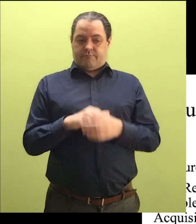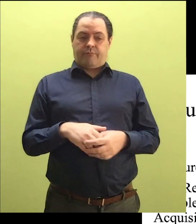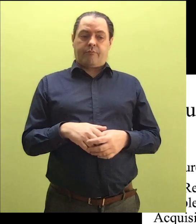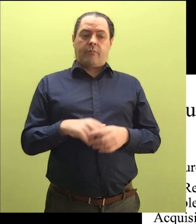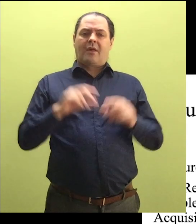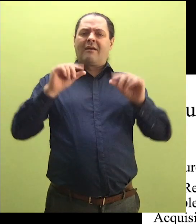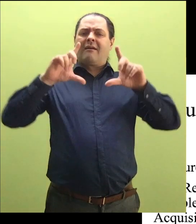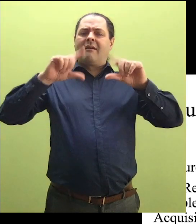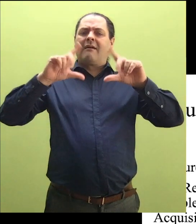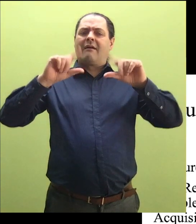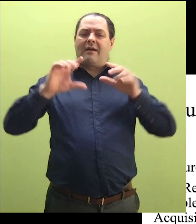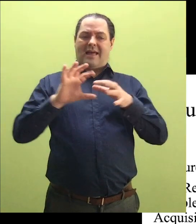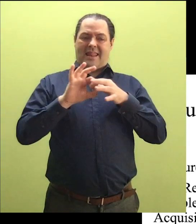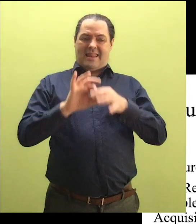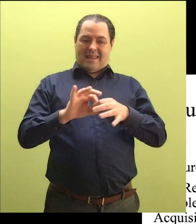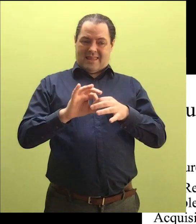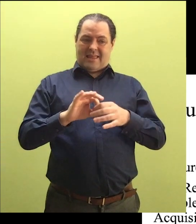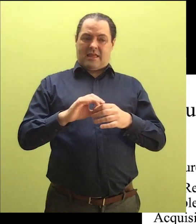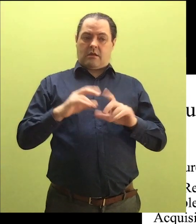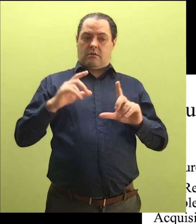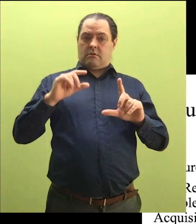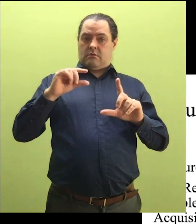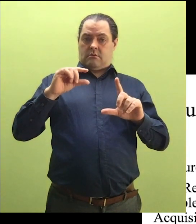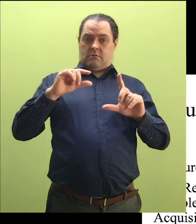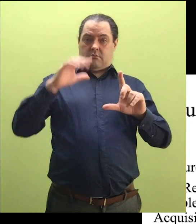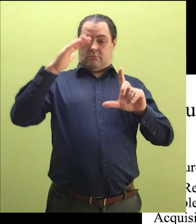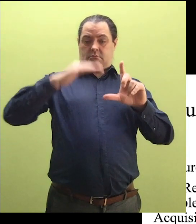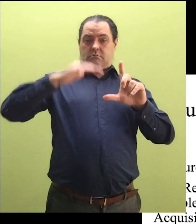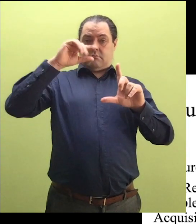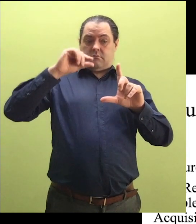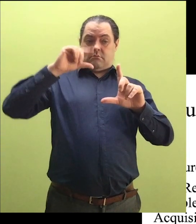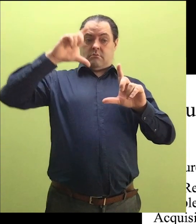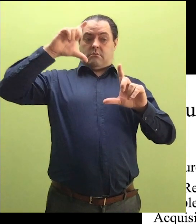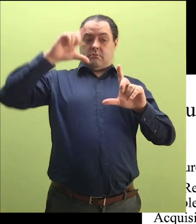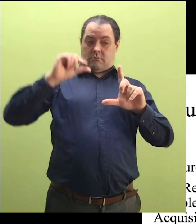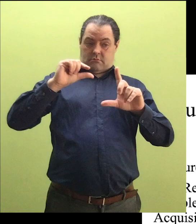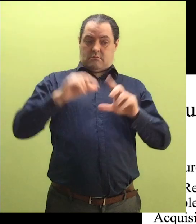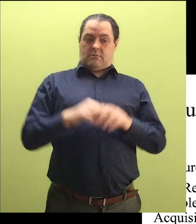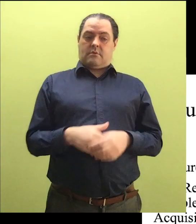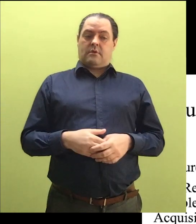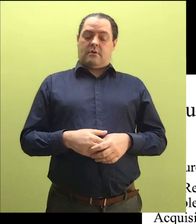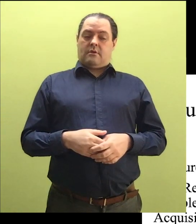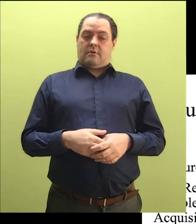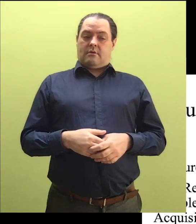zero. Intercept then supports figure acquisition group has